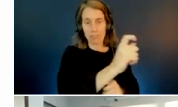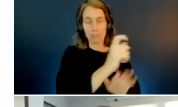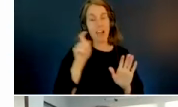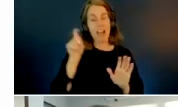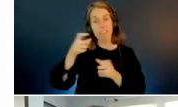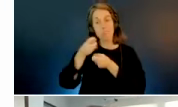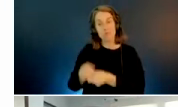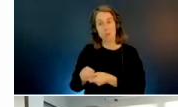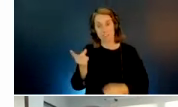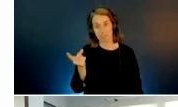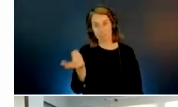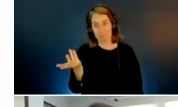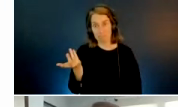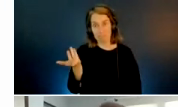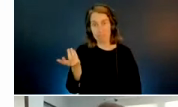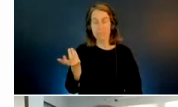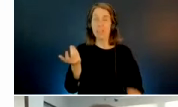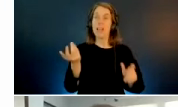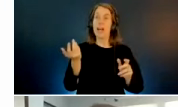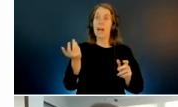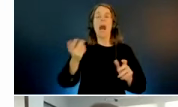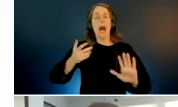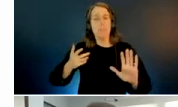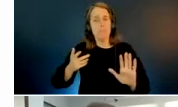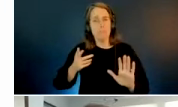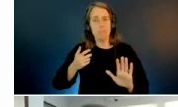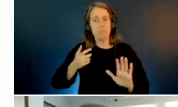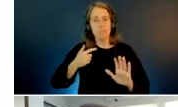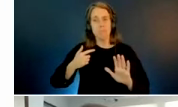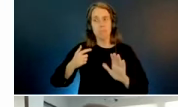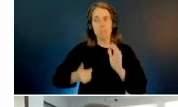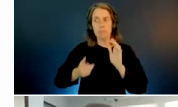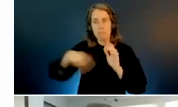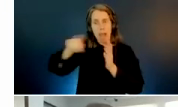makes you a little uncomfortable you might want to rethink curbside voting um and and